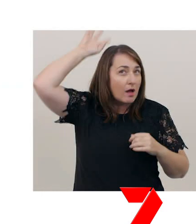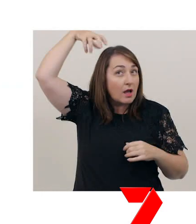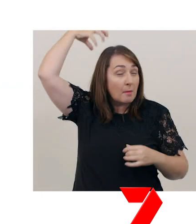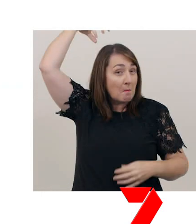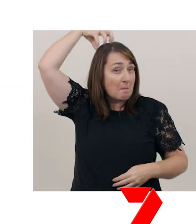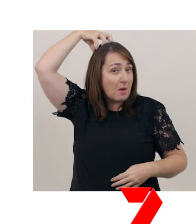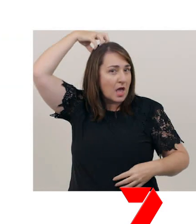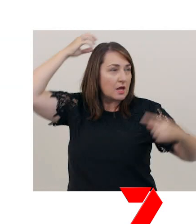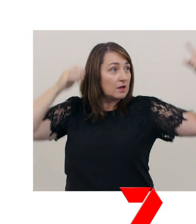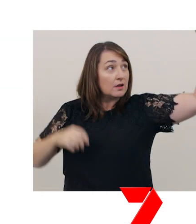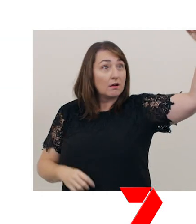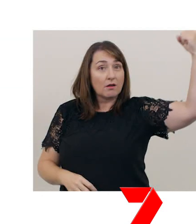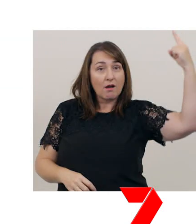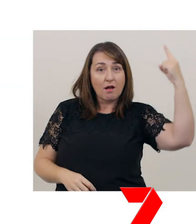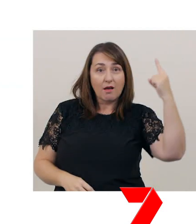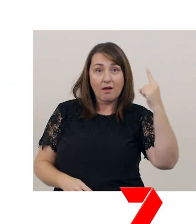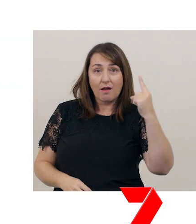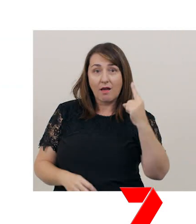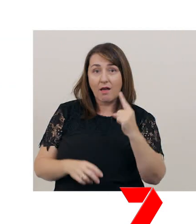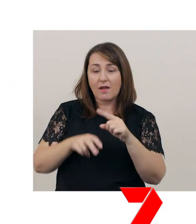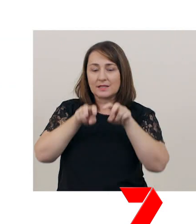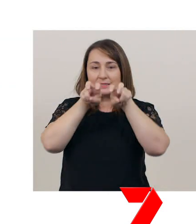flew from the sky, and sat by her side.